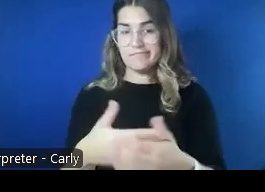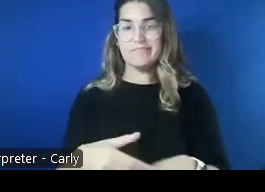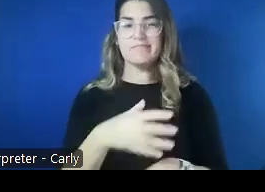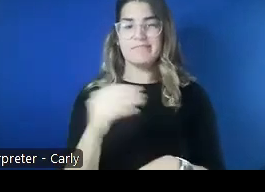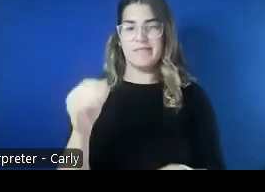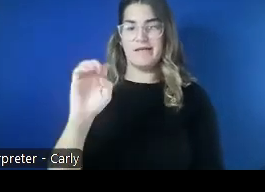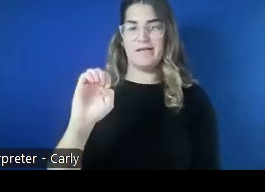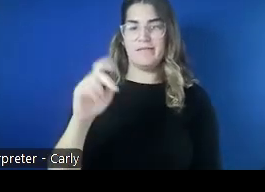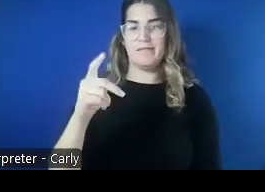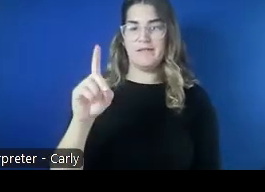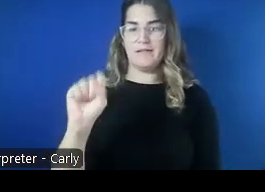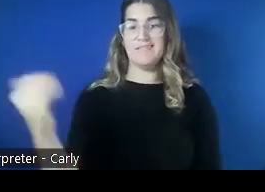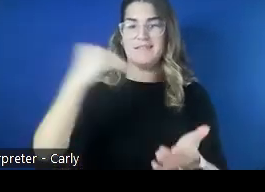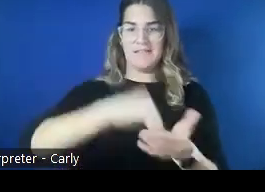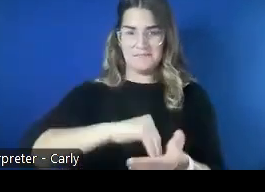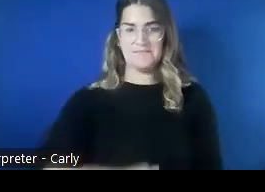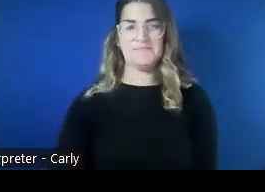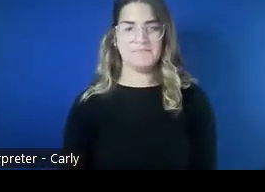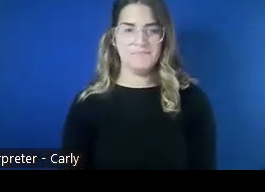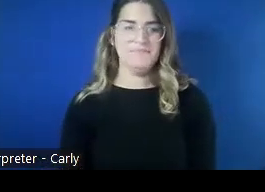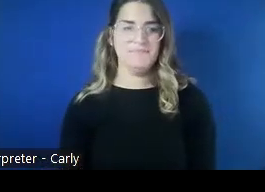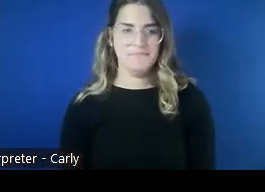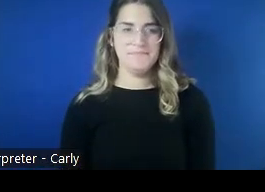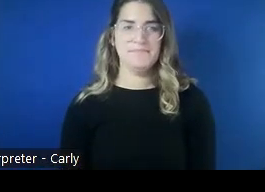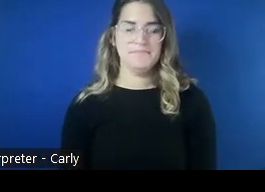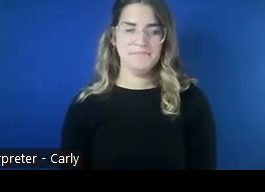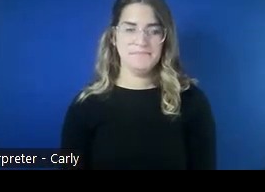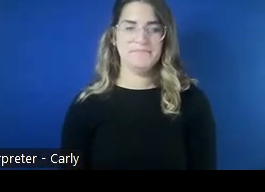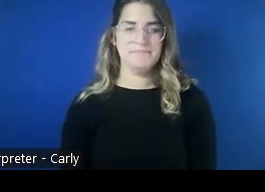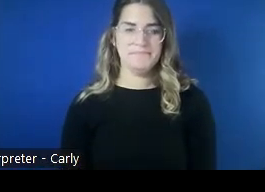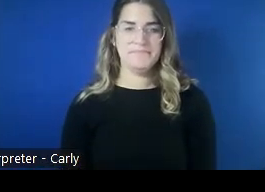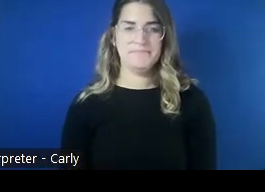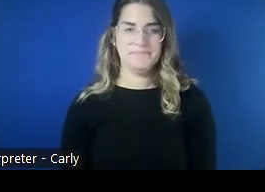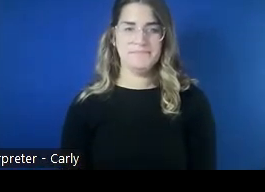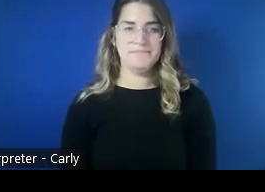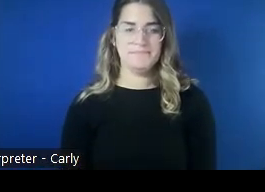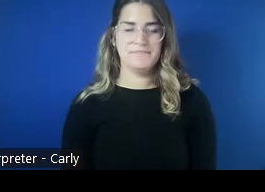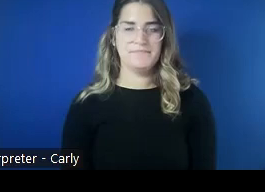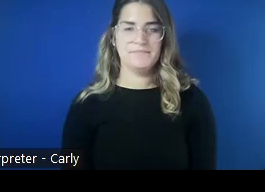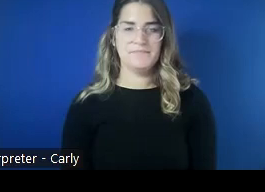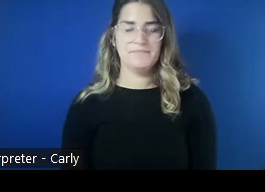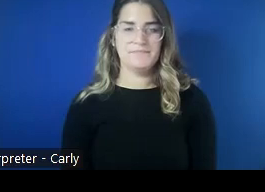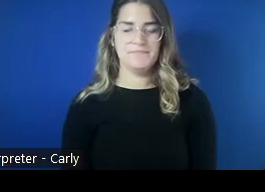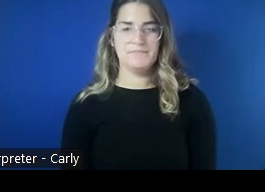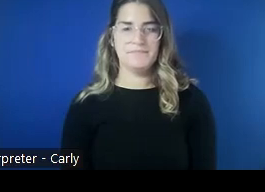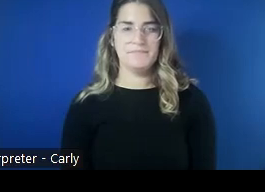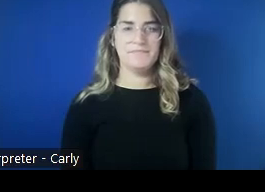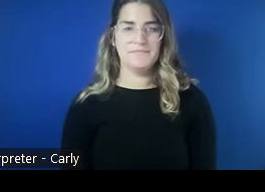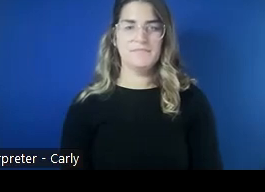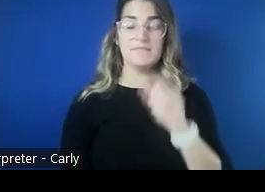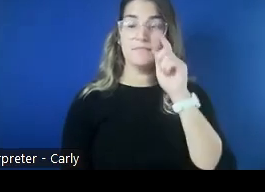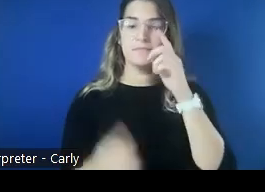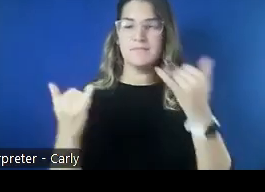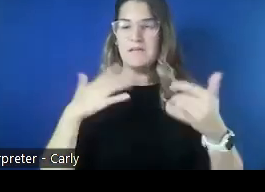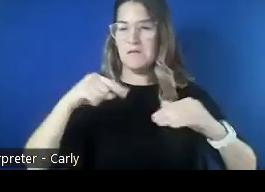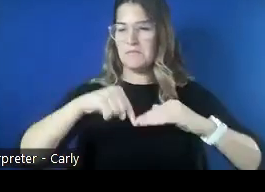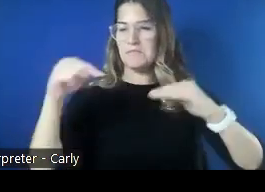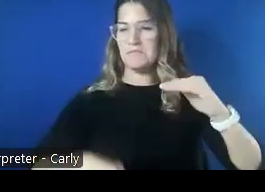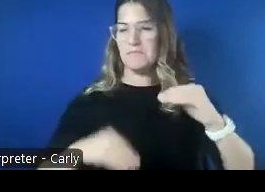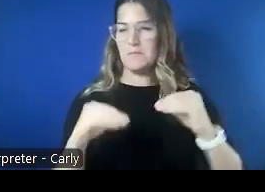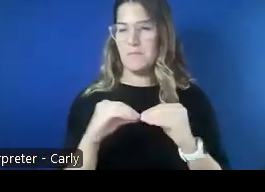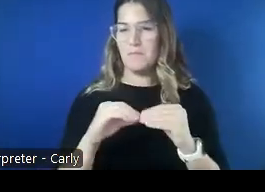again so I'm going to talk a little bit more in depth about what our support looks like within